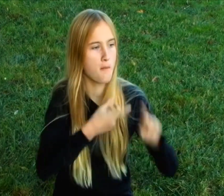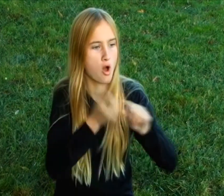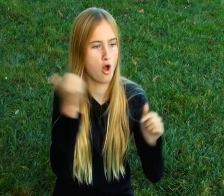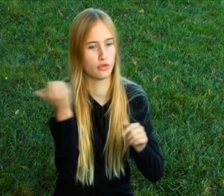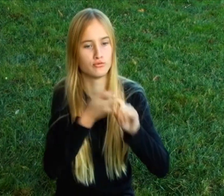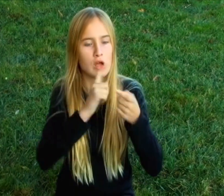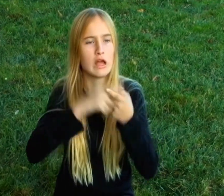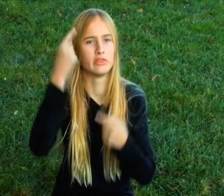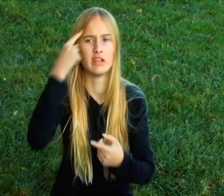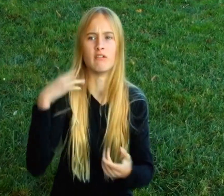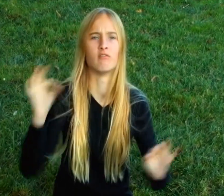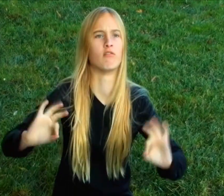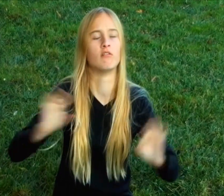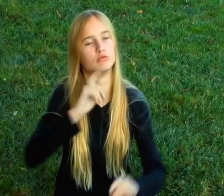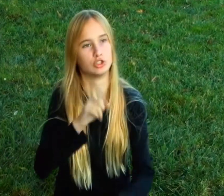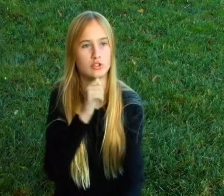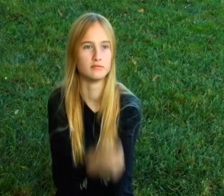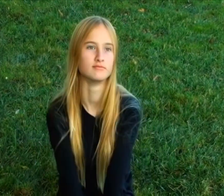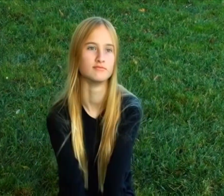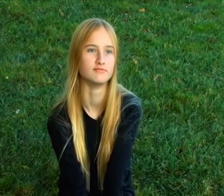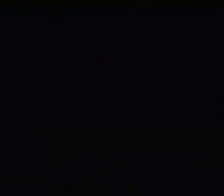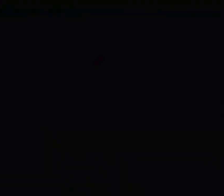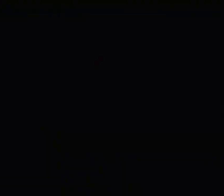TO THINK IT'S NO BIG DEAL WHEN REALLY THEY SHOULDN'T.